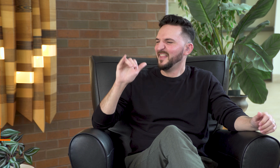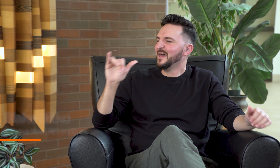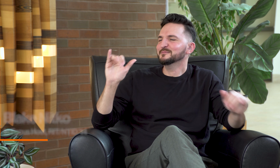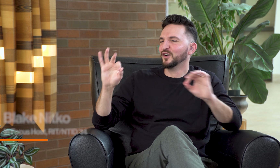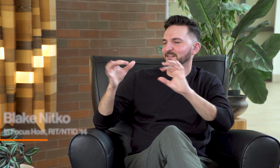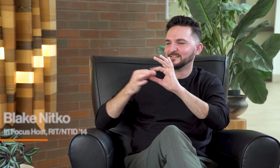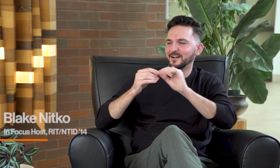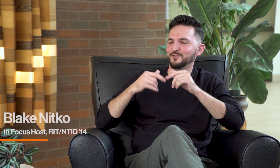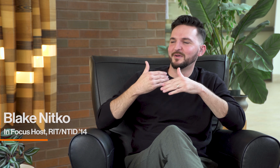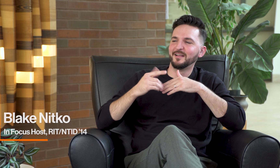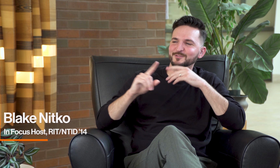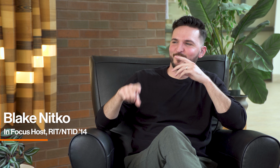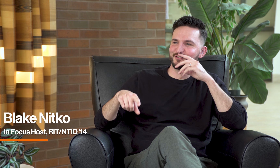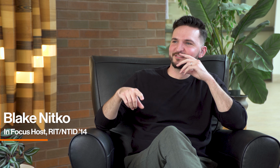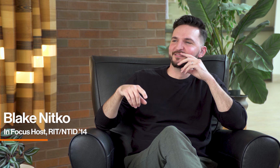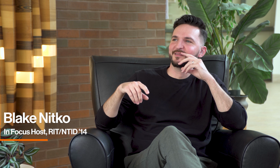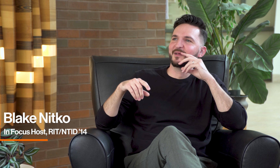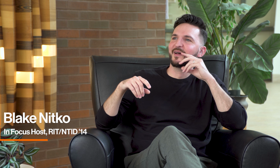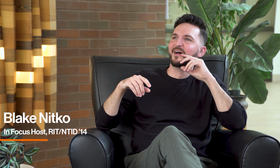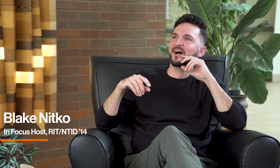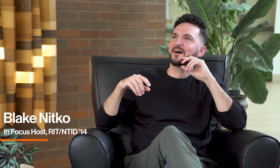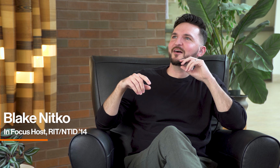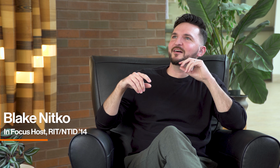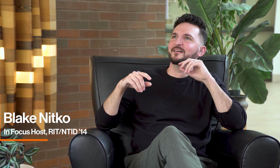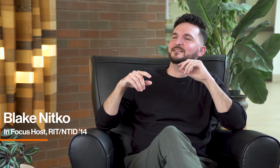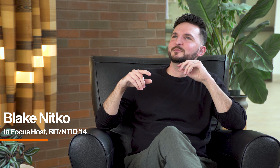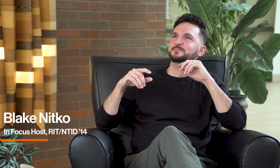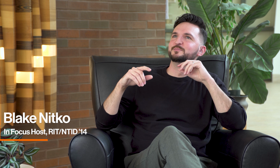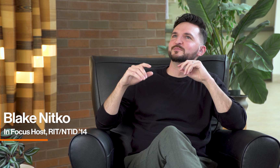I love that. It ties perfectly into my next question.